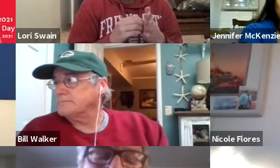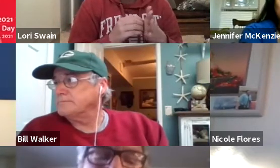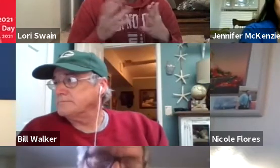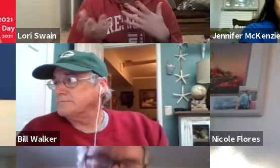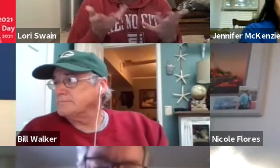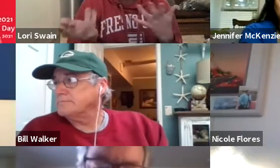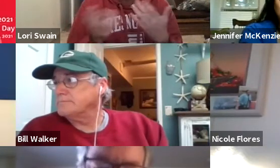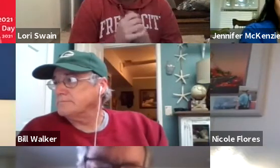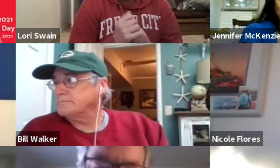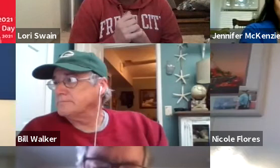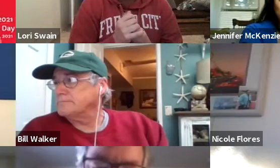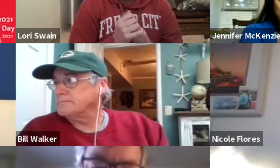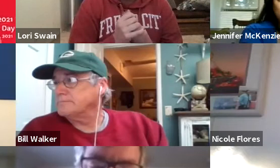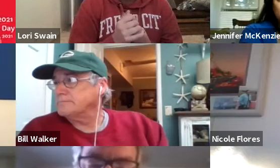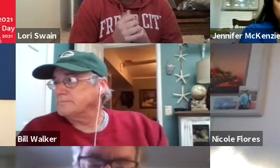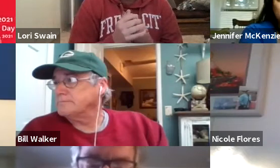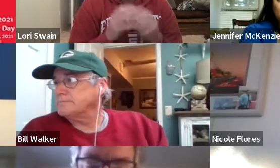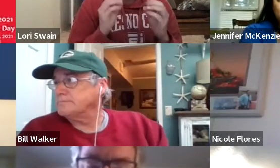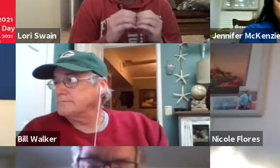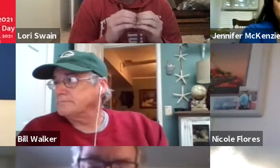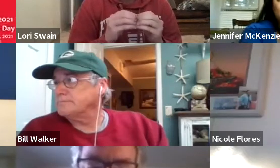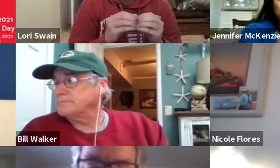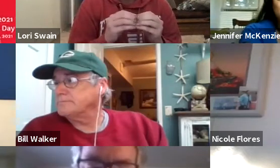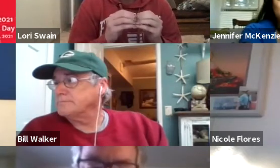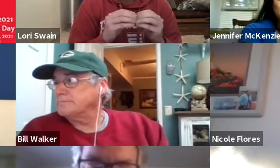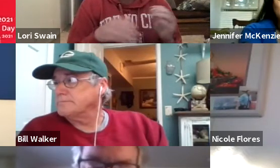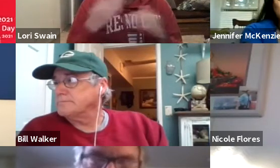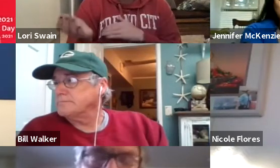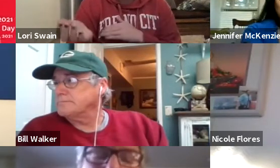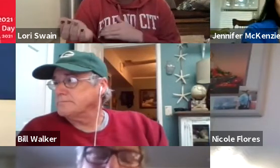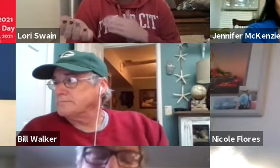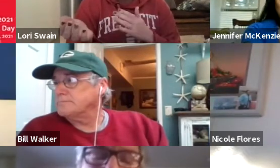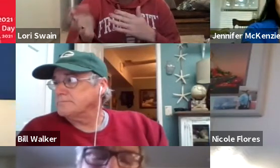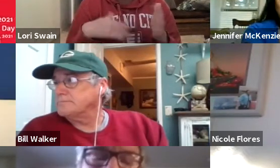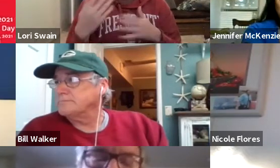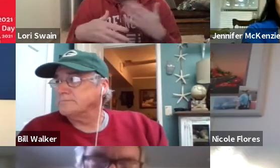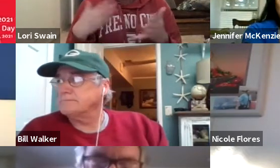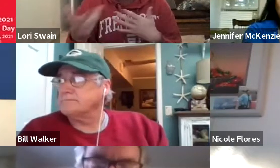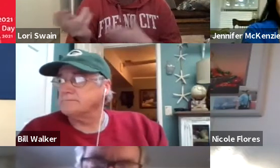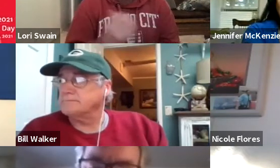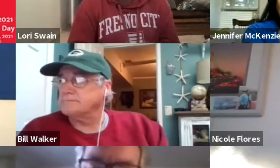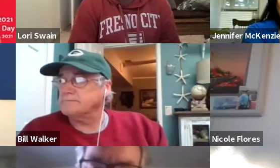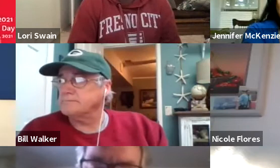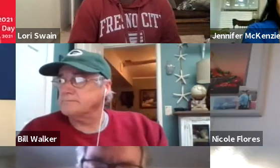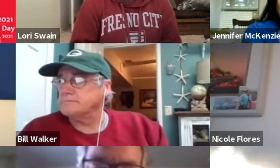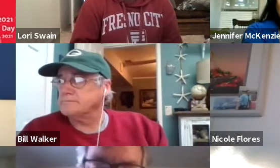counselor or you just have to email me to make sure that that class is going to count before they register before they actually start taking the class.